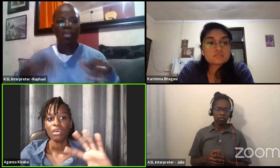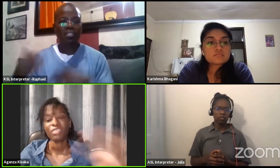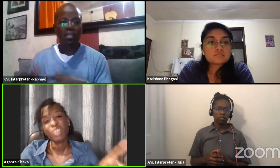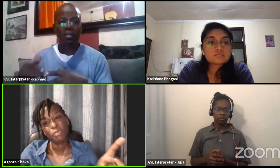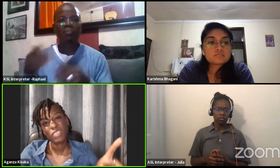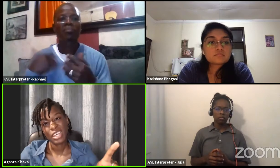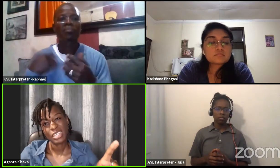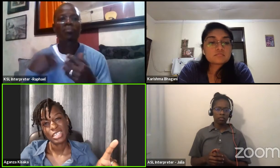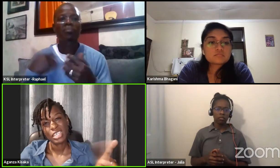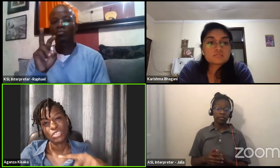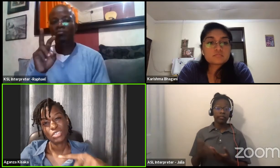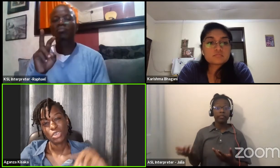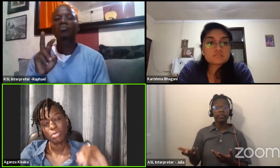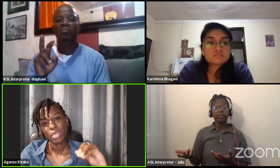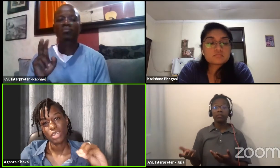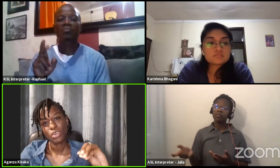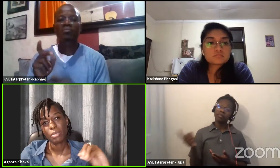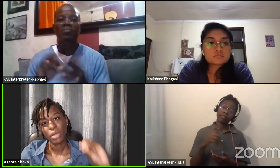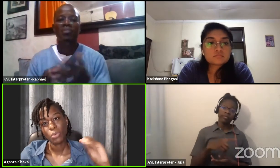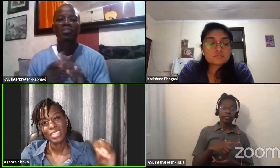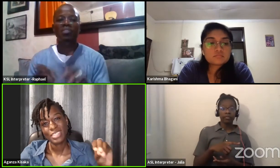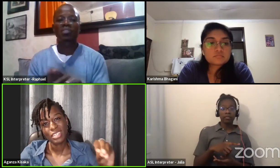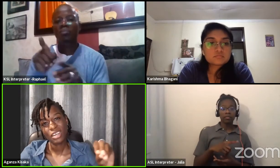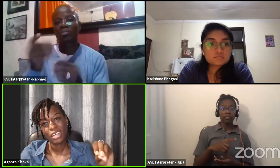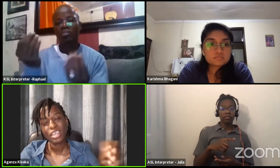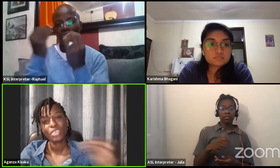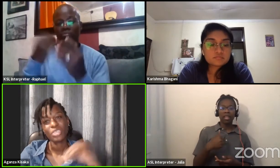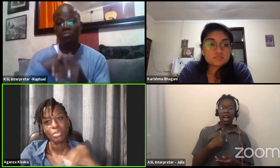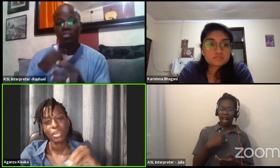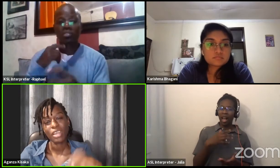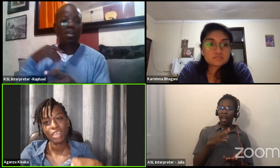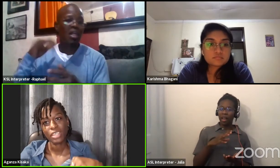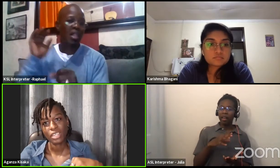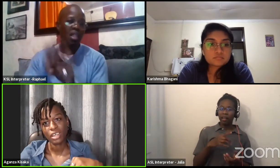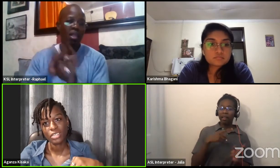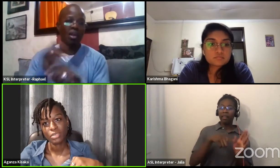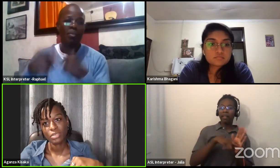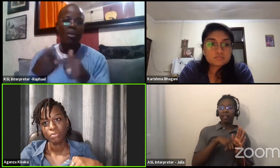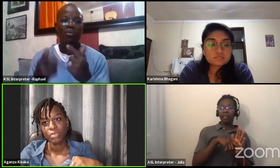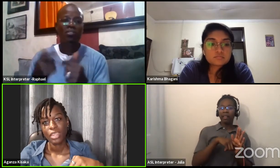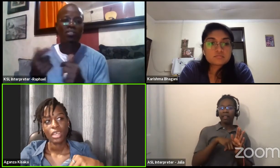On the flip side, it taught me a lot about Western art and not about African art.